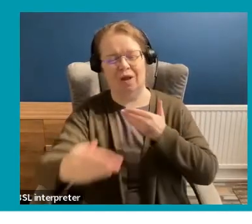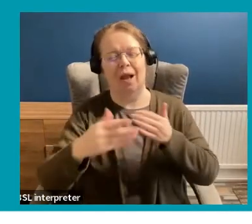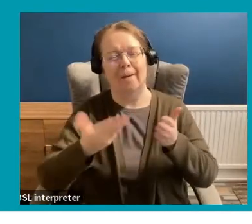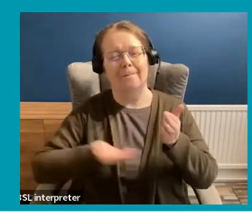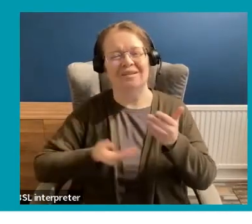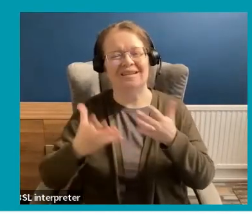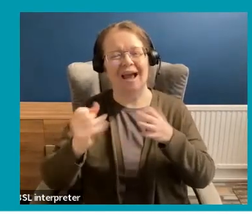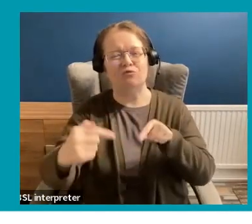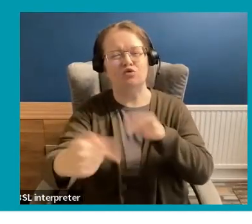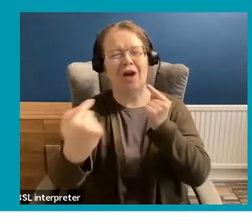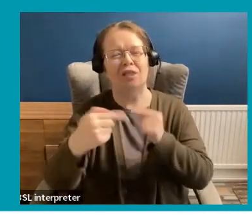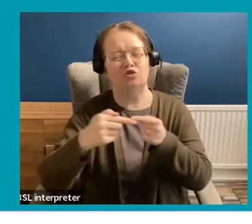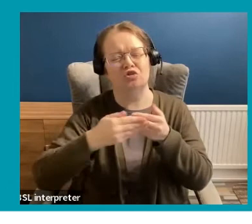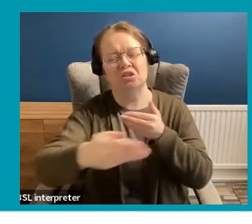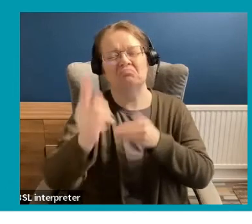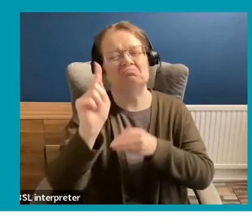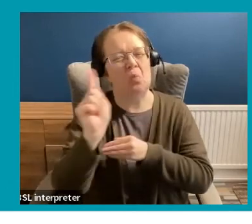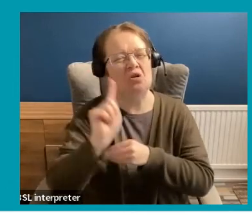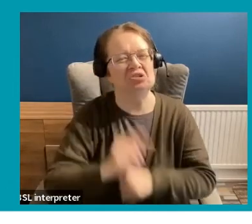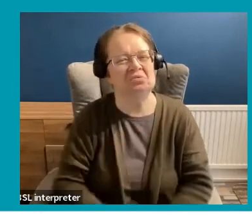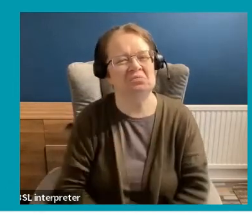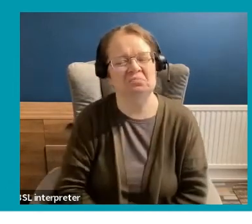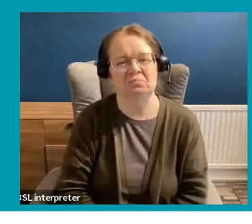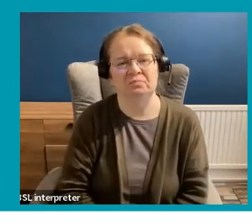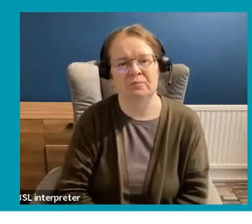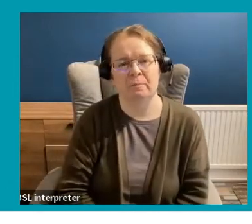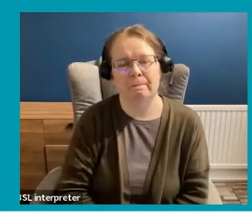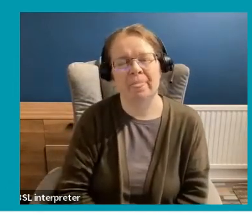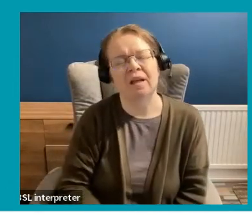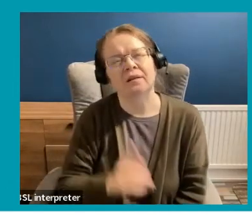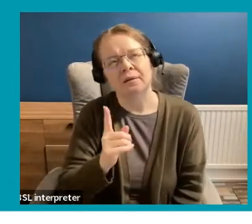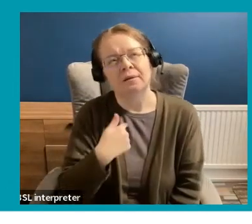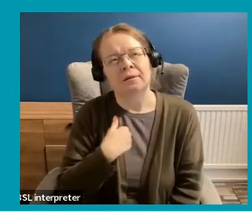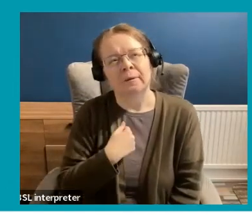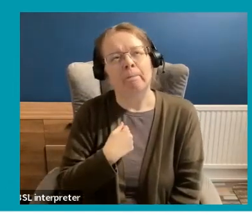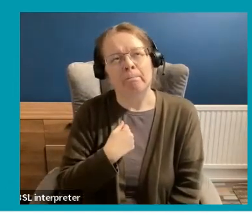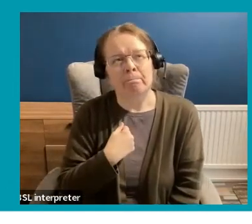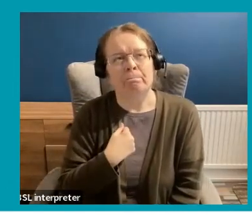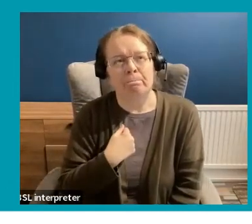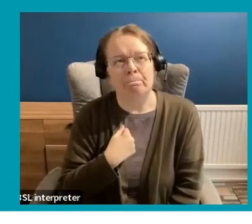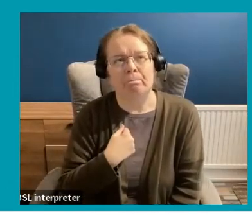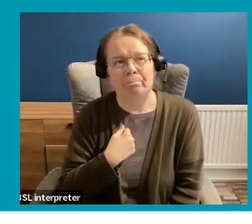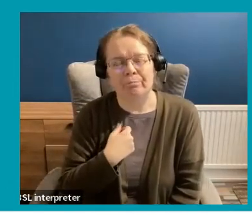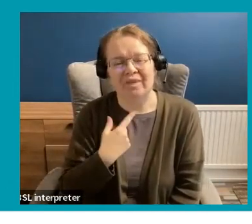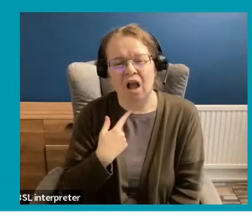I think one of the challenges